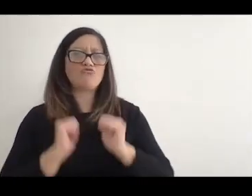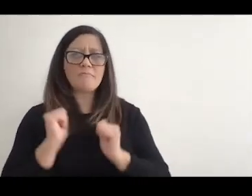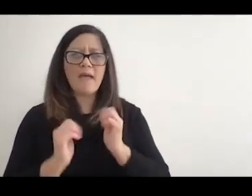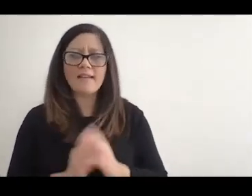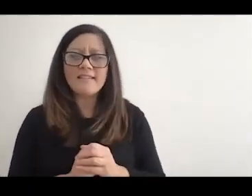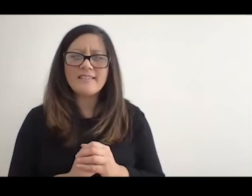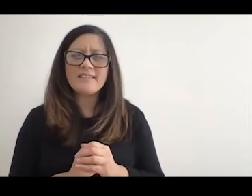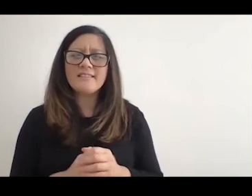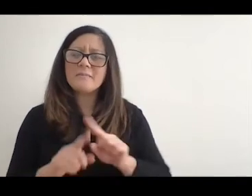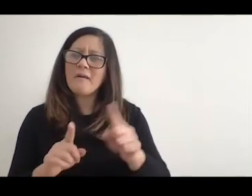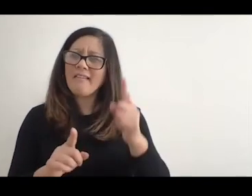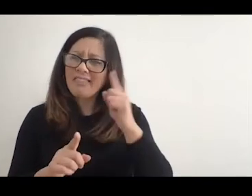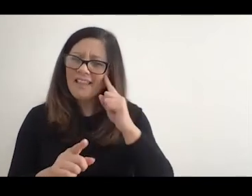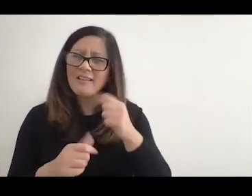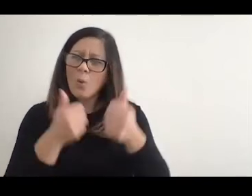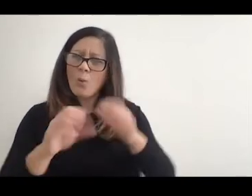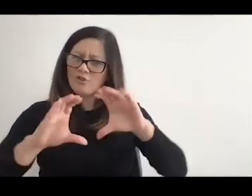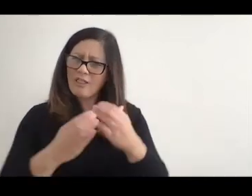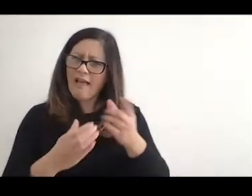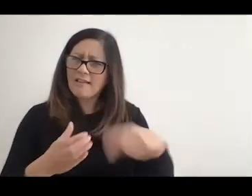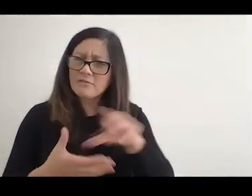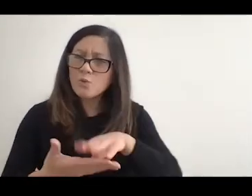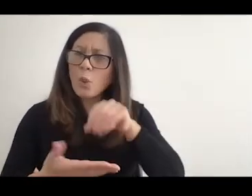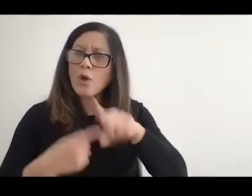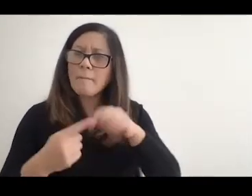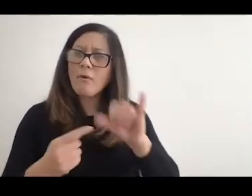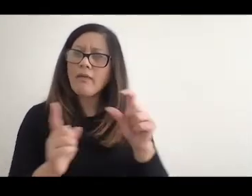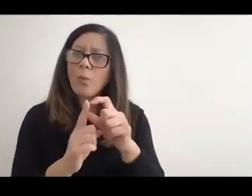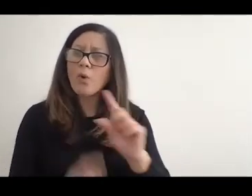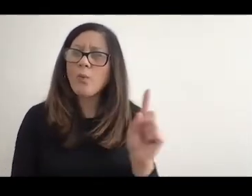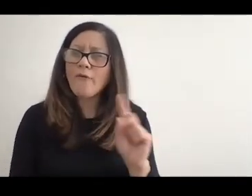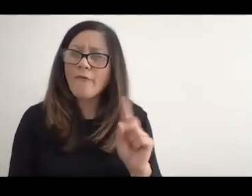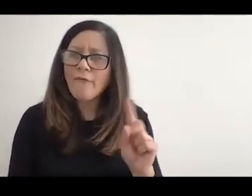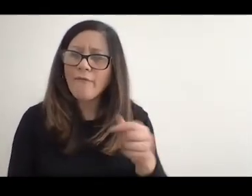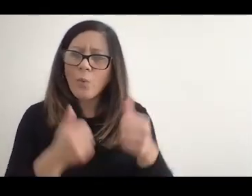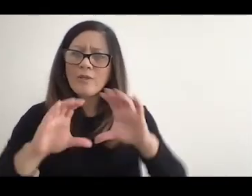In what class did you learn about this word? In what class in school?